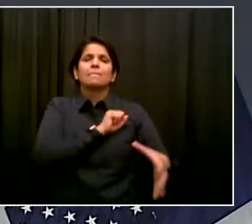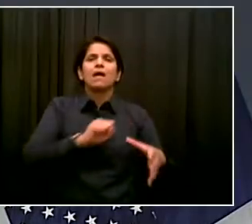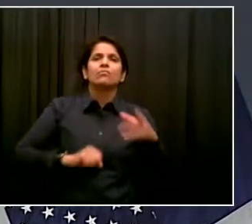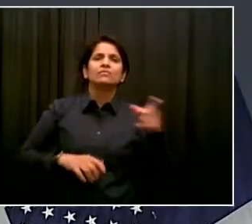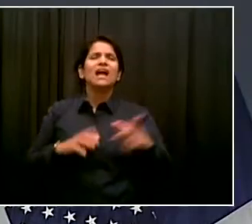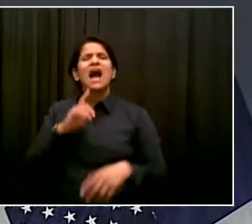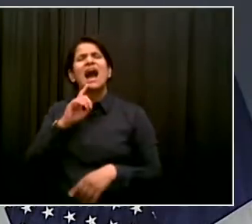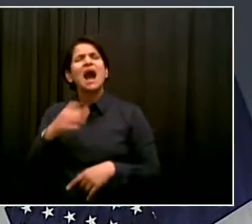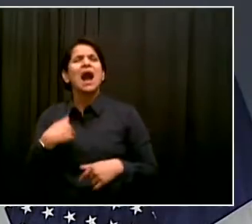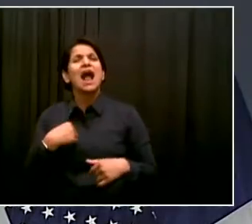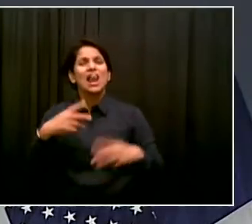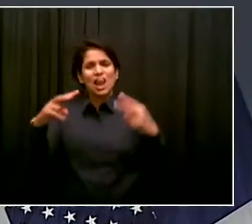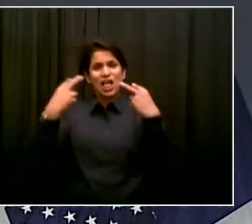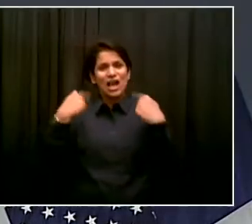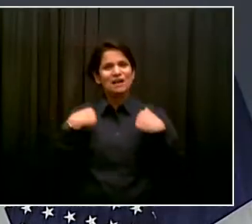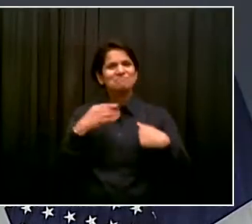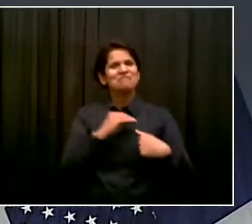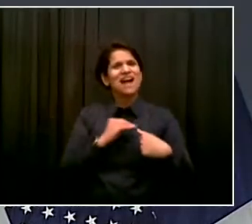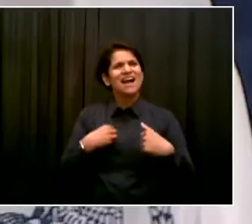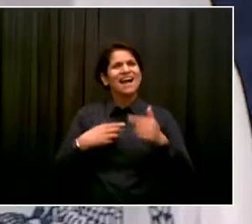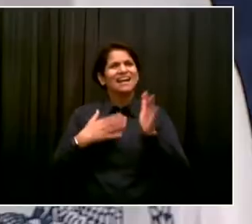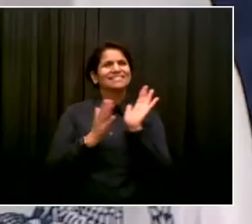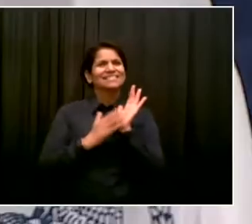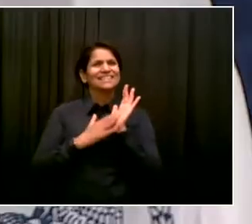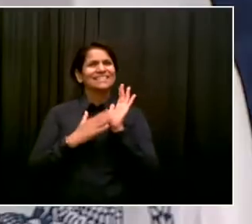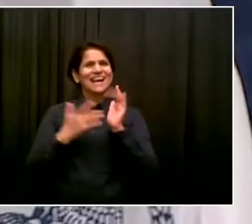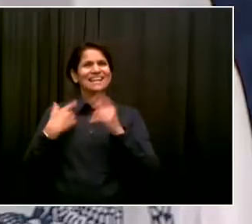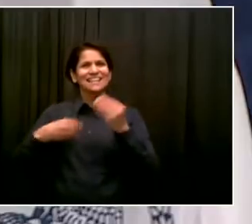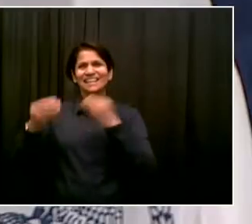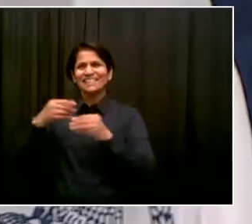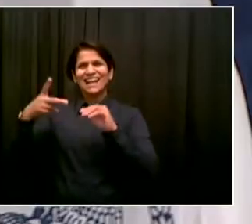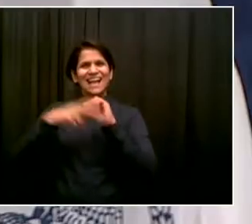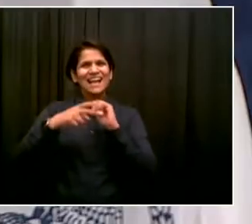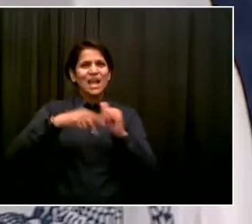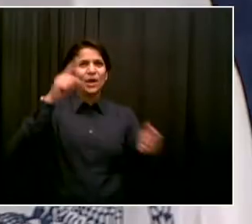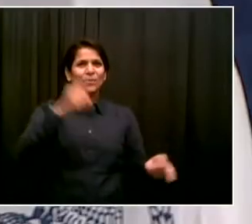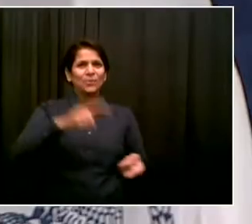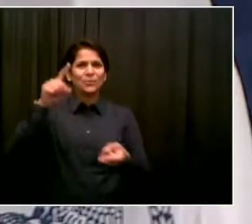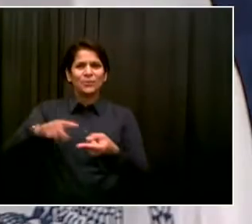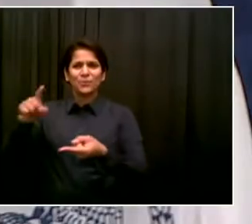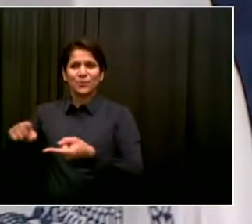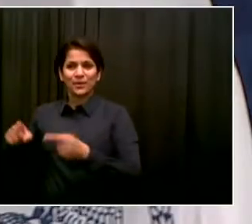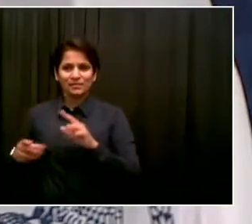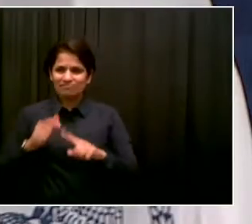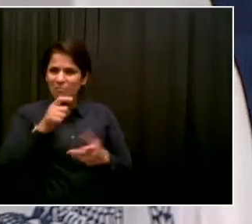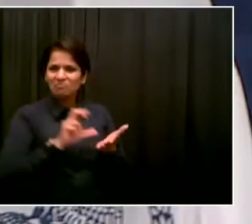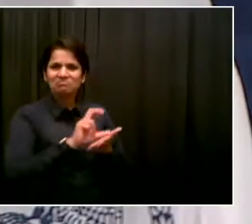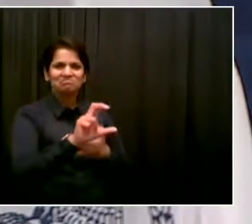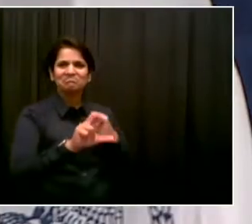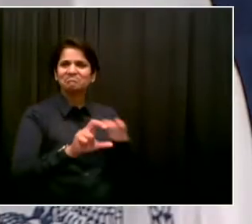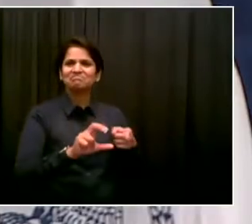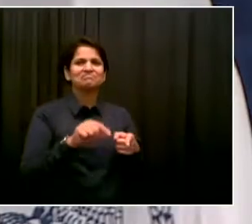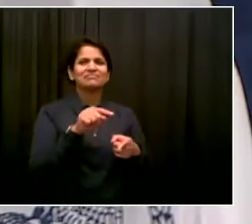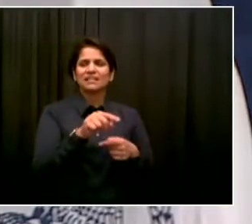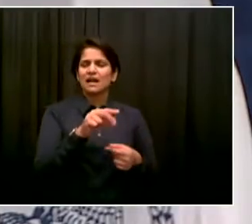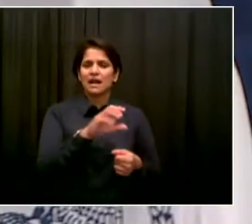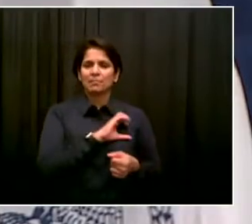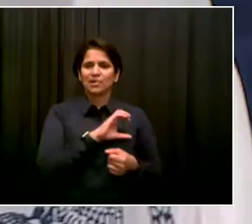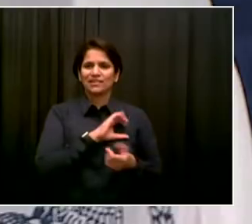AND THERE WAS A LARGE COMMUNITY PUSH TO RESTORE THAT FUNDING FOR ONE 16 BUT IT WAS ALSO HELD UP BY YOU YOU ARE CUTTING FUNDS?